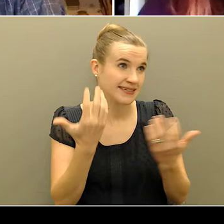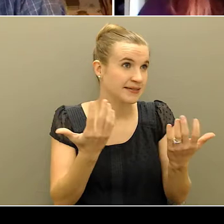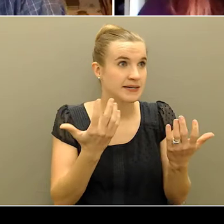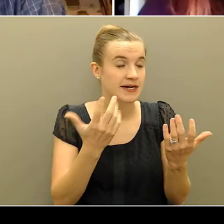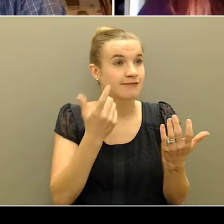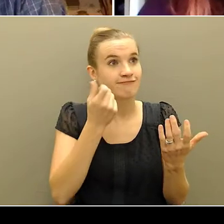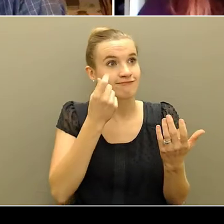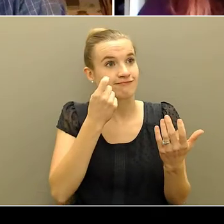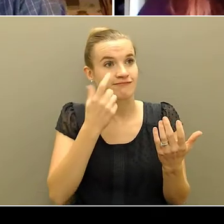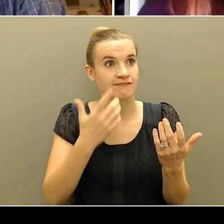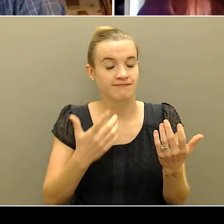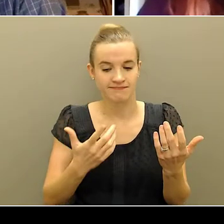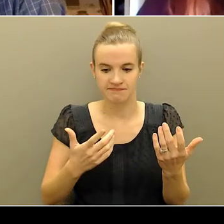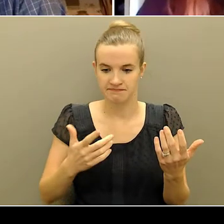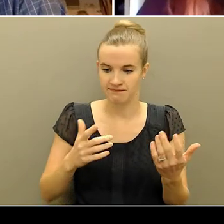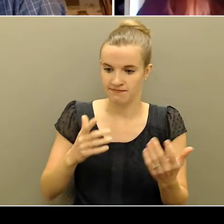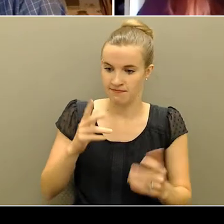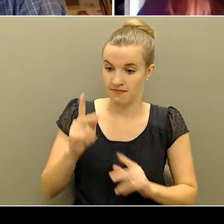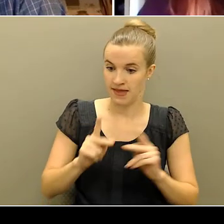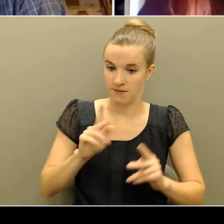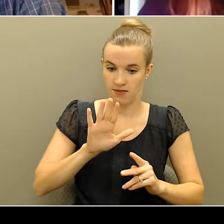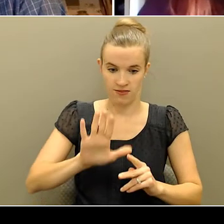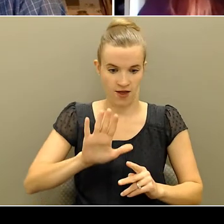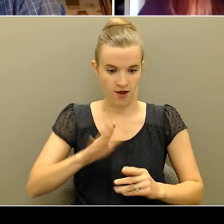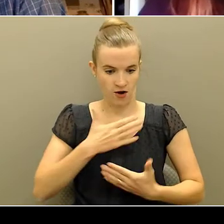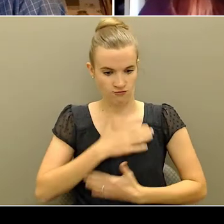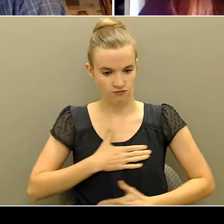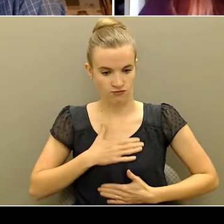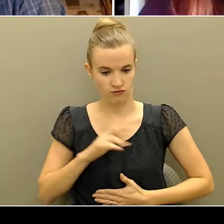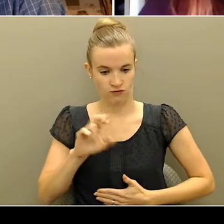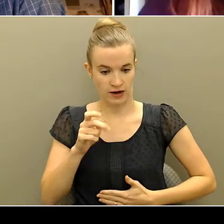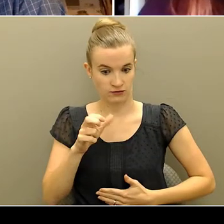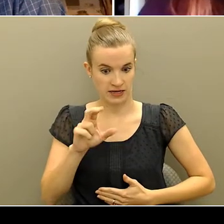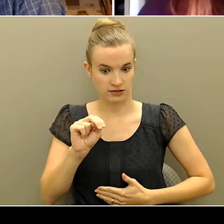journey. And, you know, what you're describing is really, you know, it's